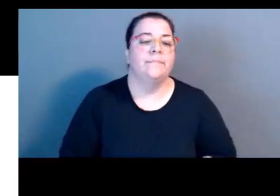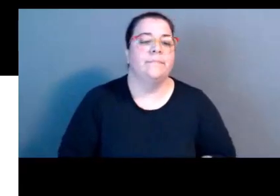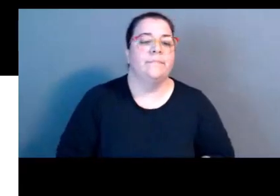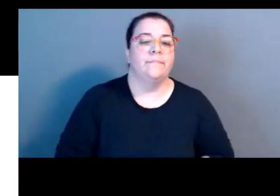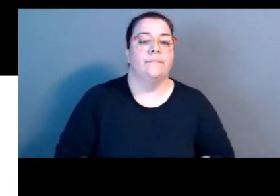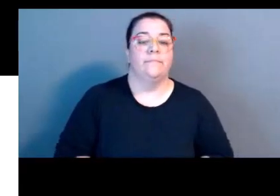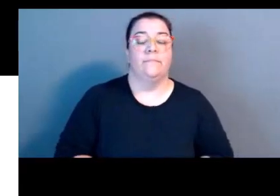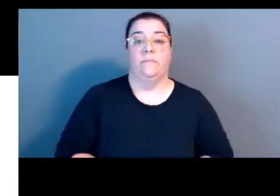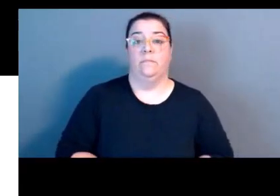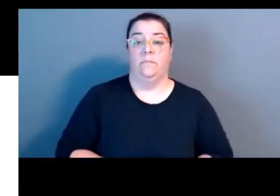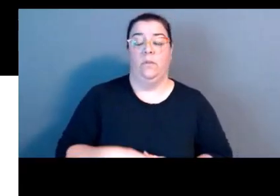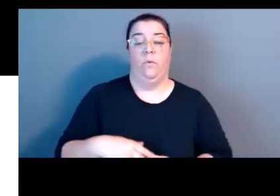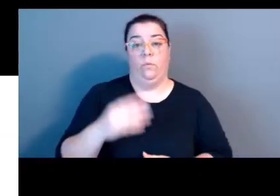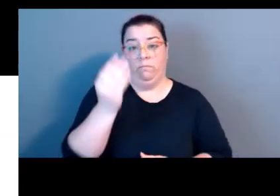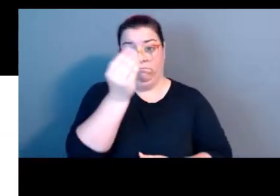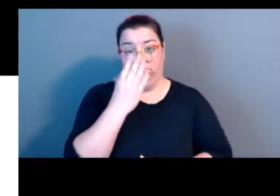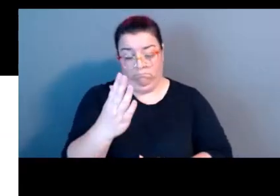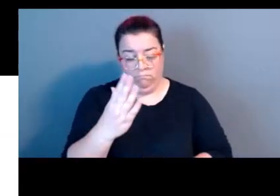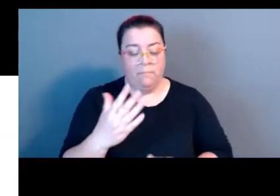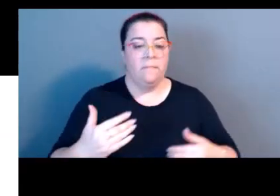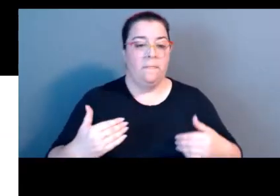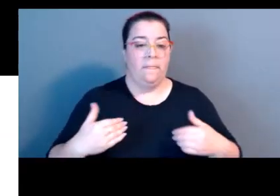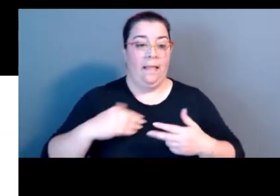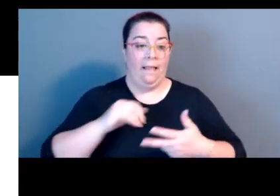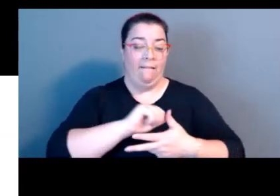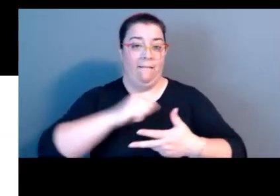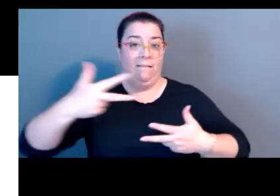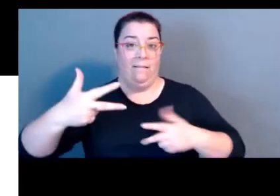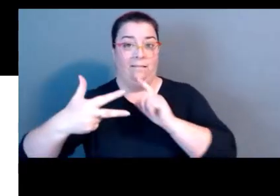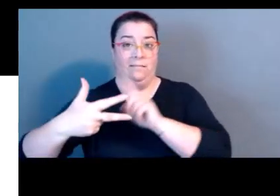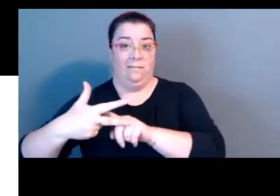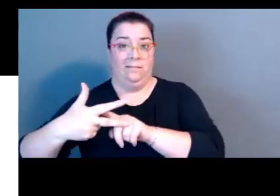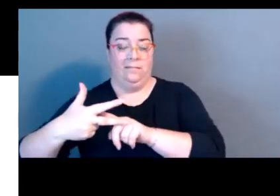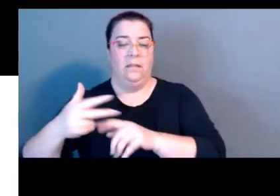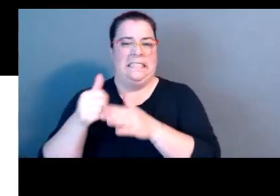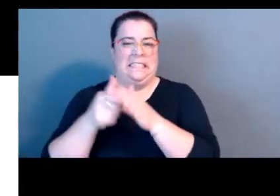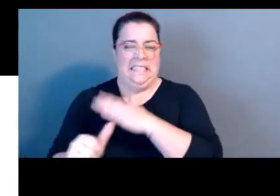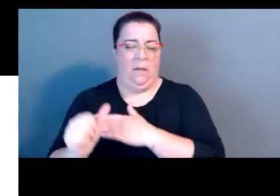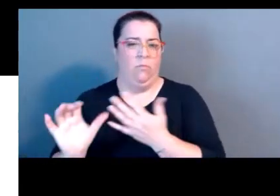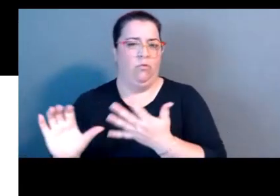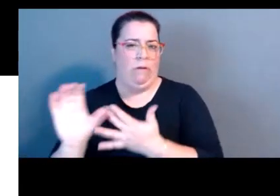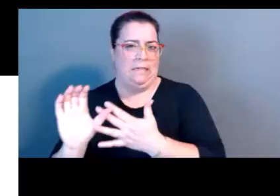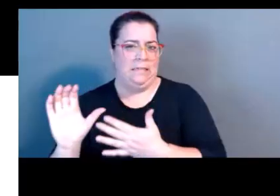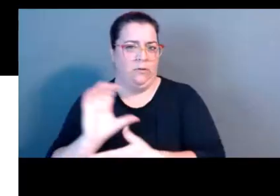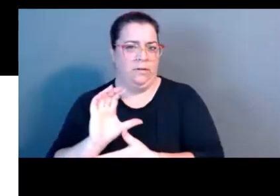First, the sub criteria.